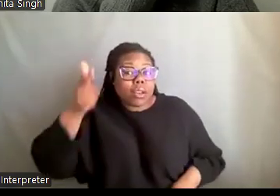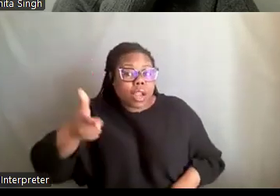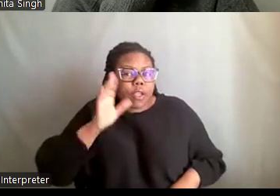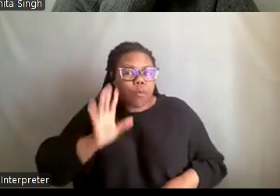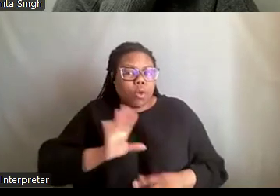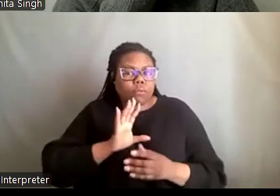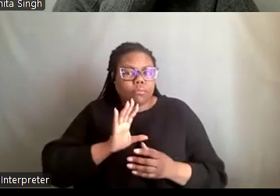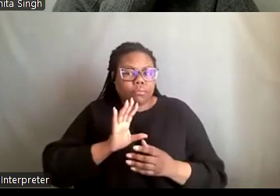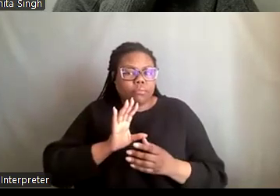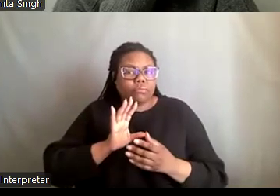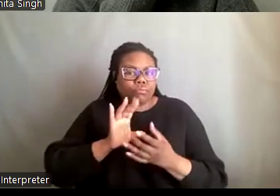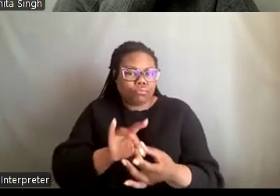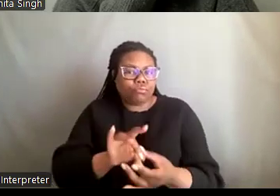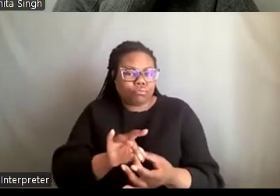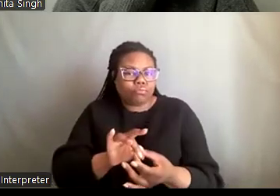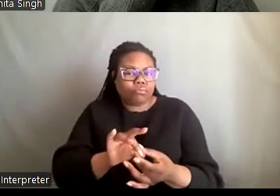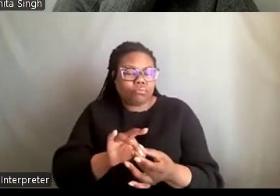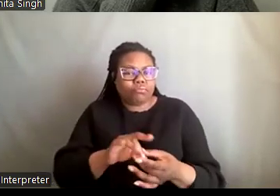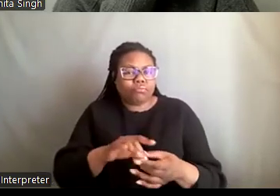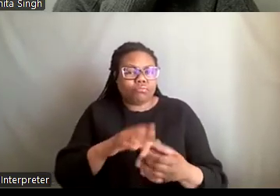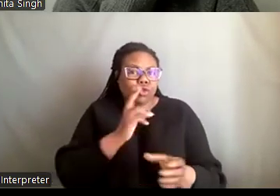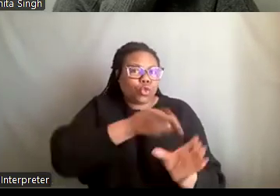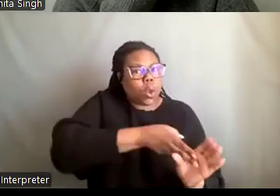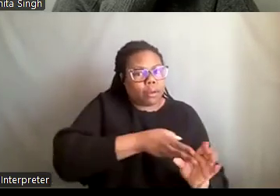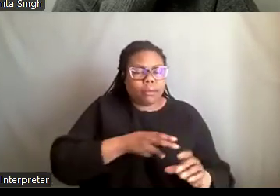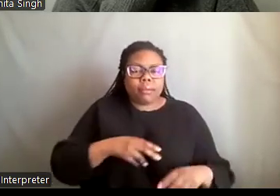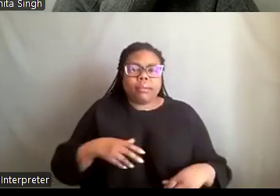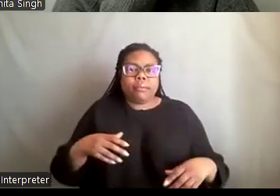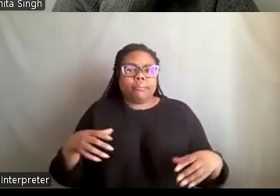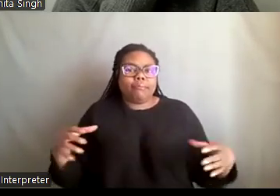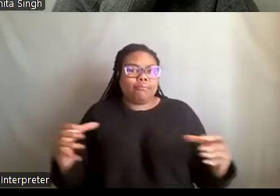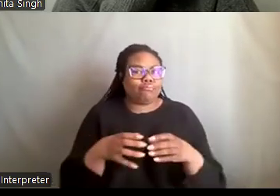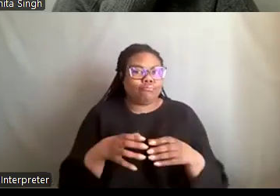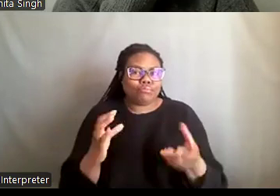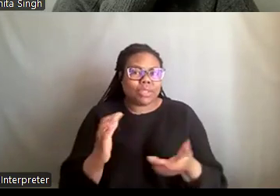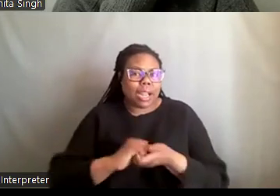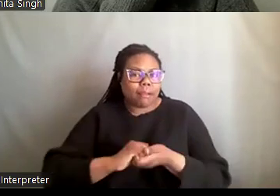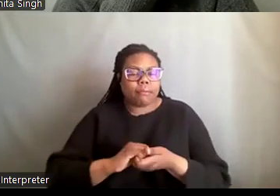the line they will come on. But I'm just saying